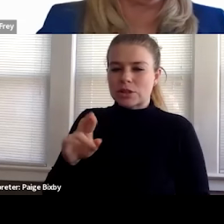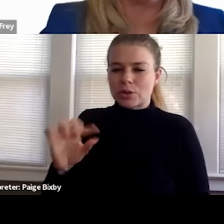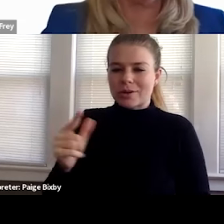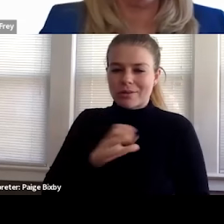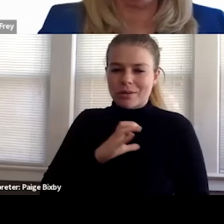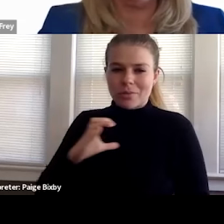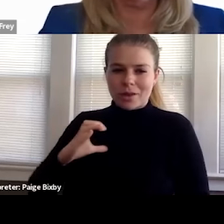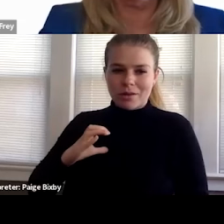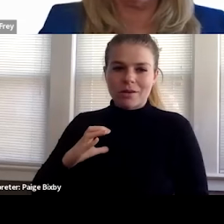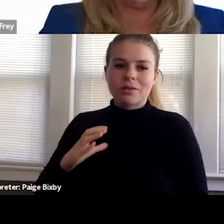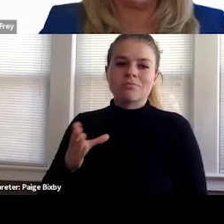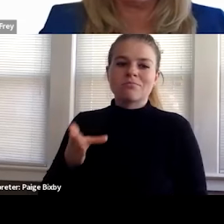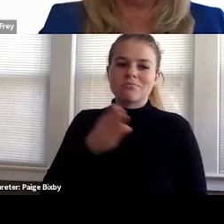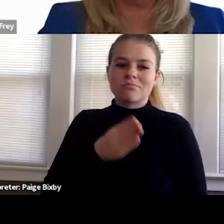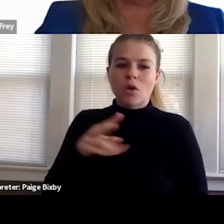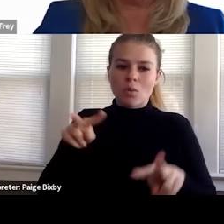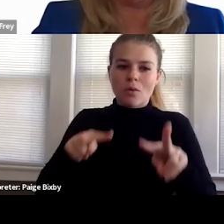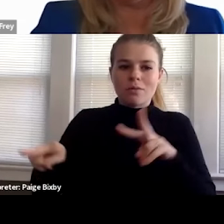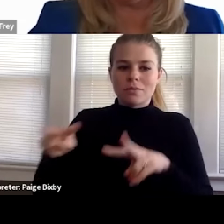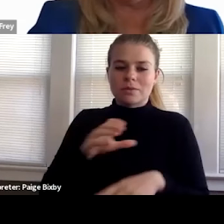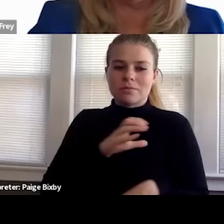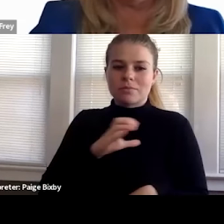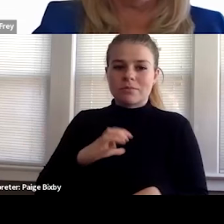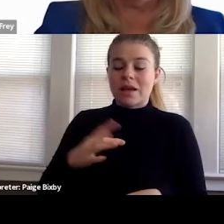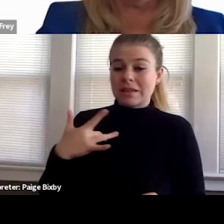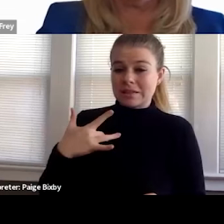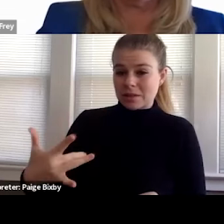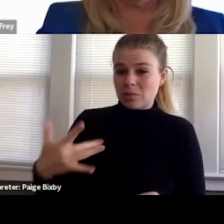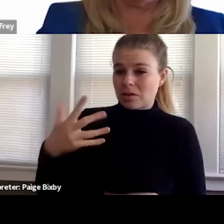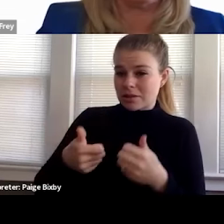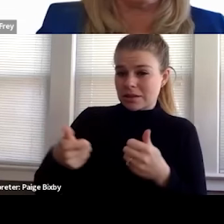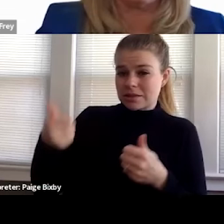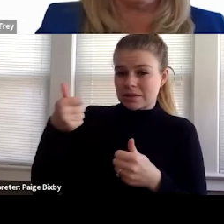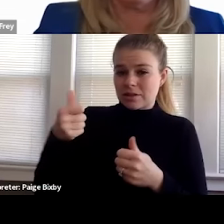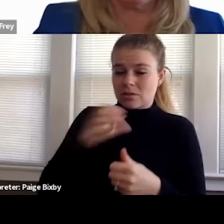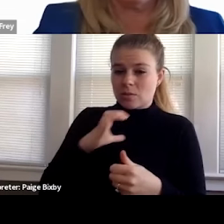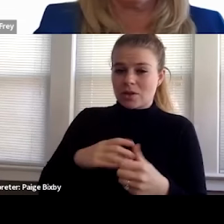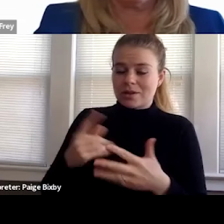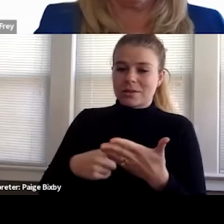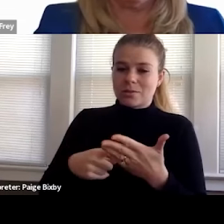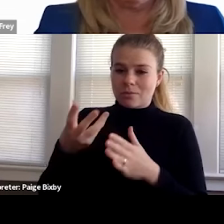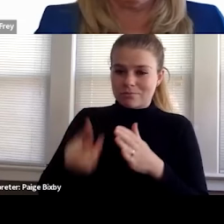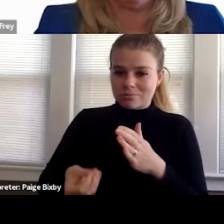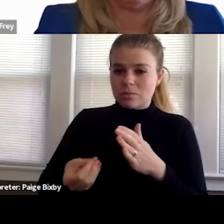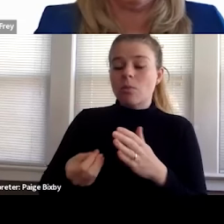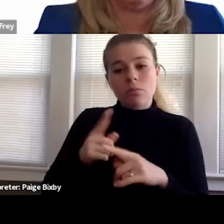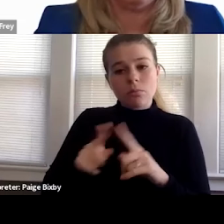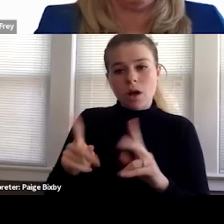Oftentimes the executive committee may be missing. So take a look at your structure. I'll tell you that it will be nearly impossible